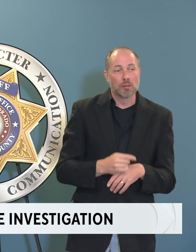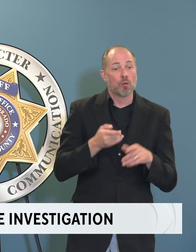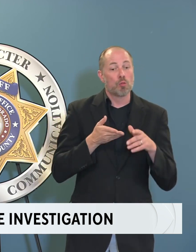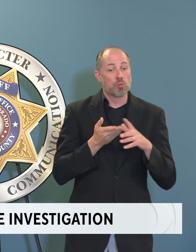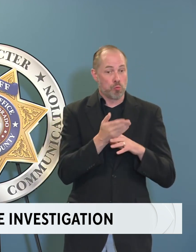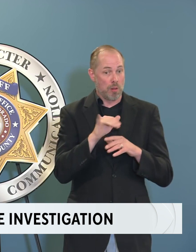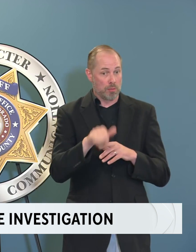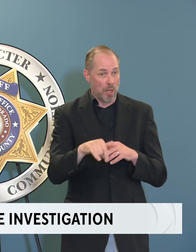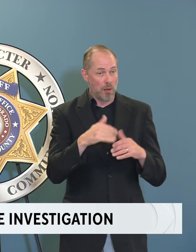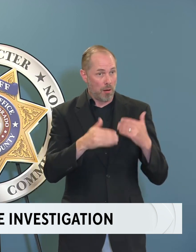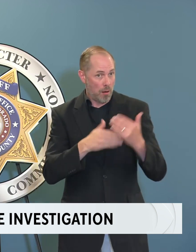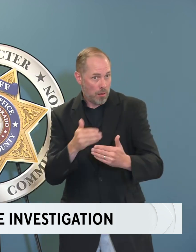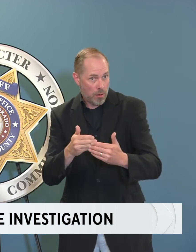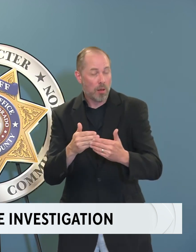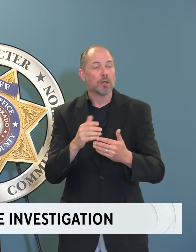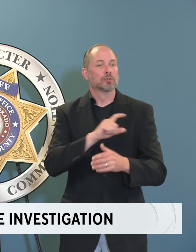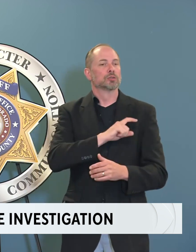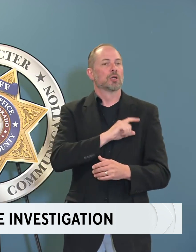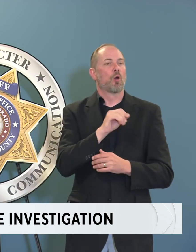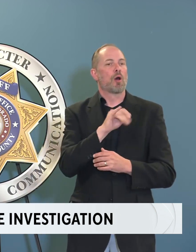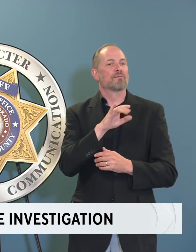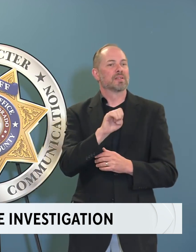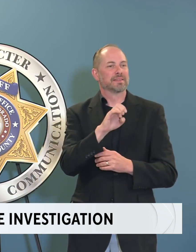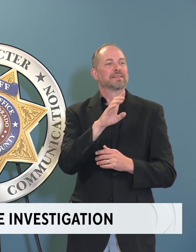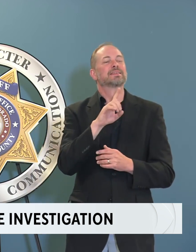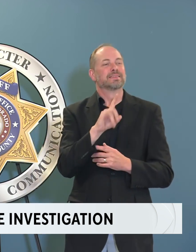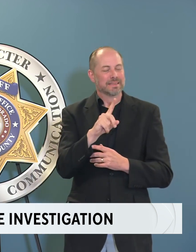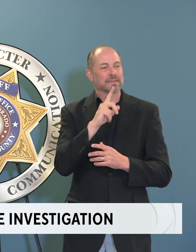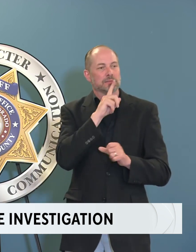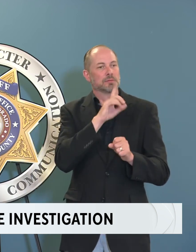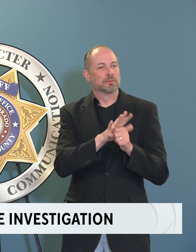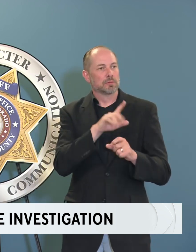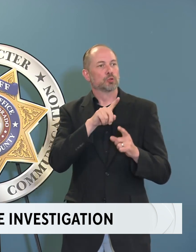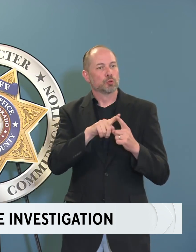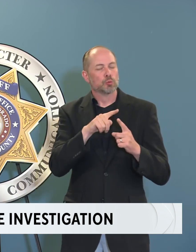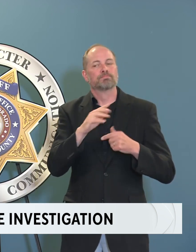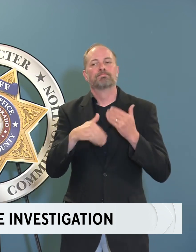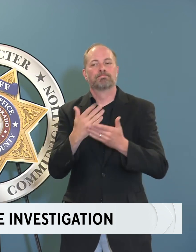WITNESSES AND REVIEWING EVERY 911 CALL THAT WAS MADE THAT